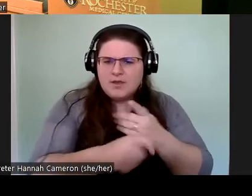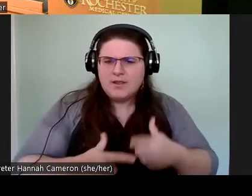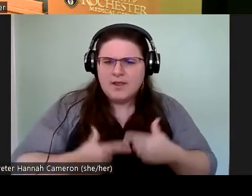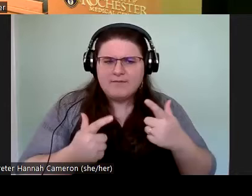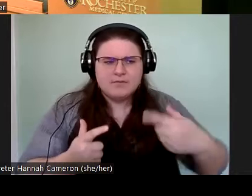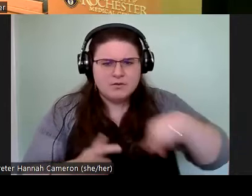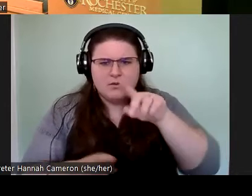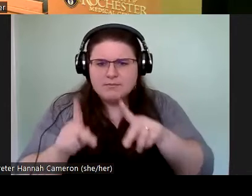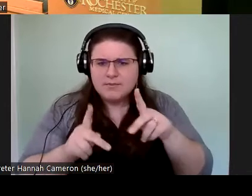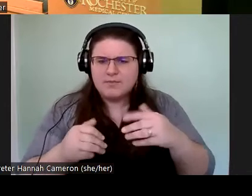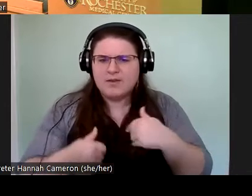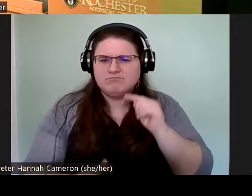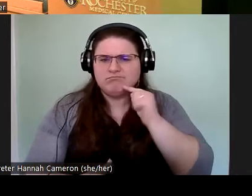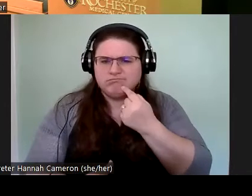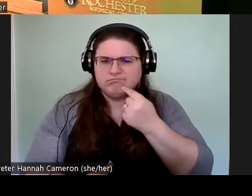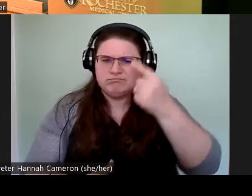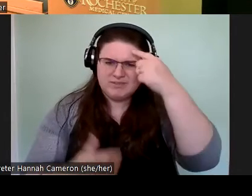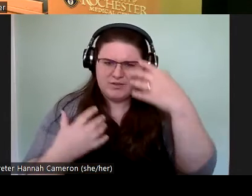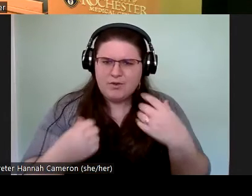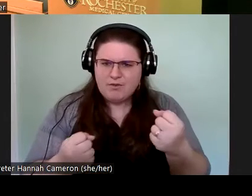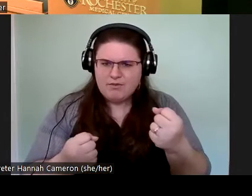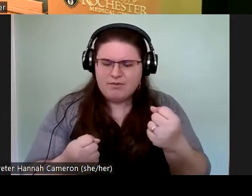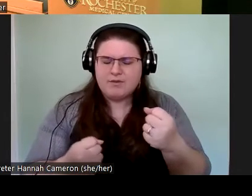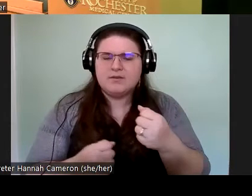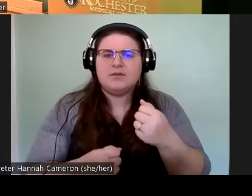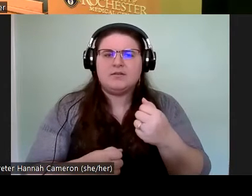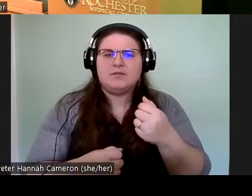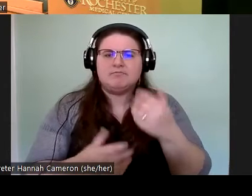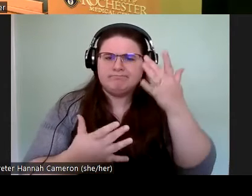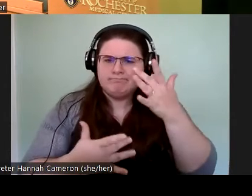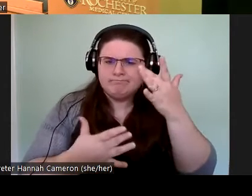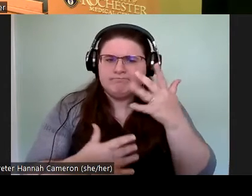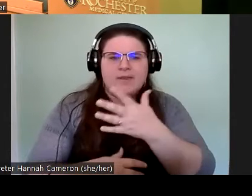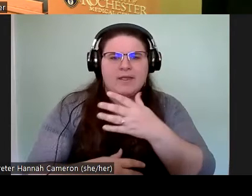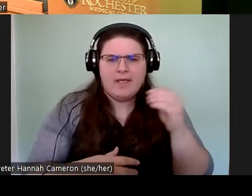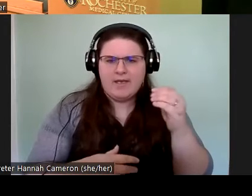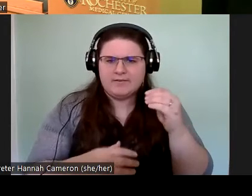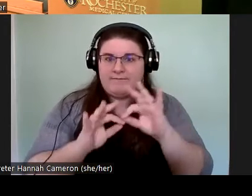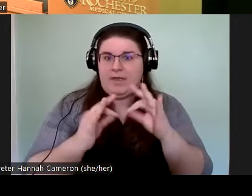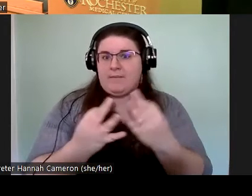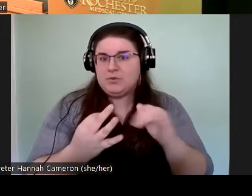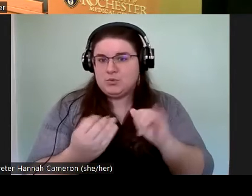their families she began her career working as a psychiatric technician and quickly Rose